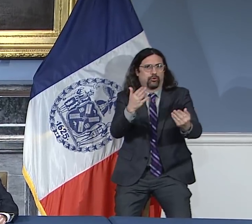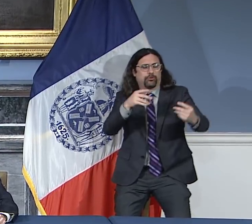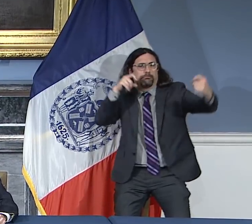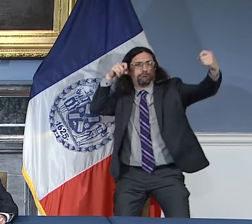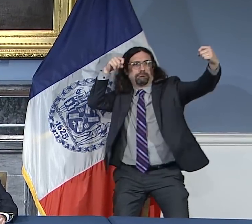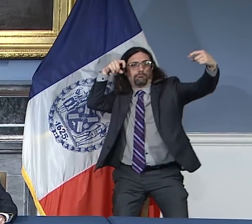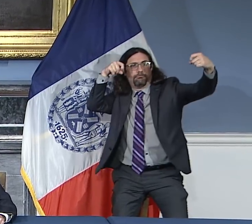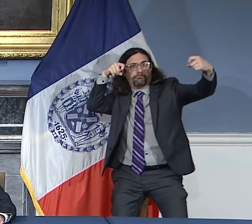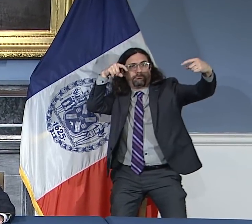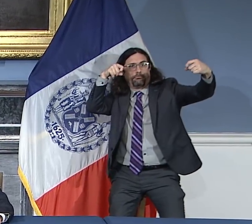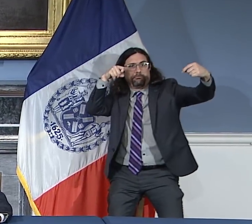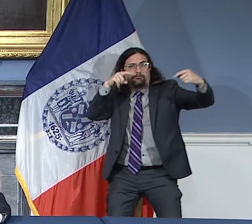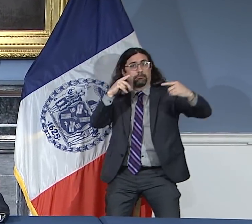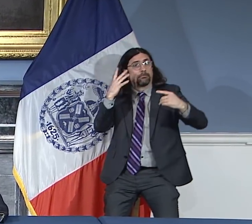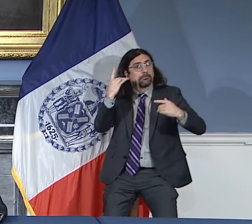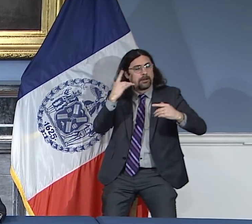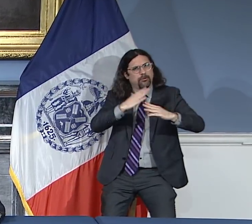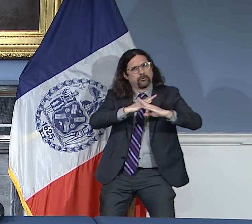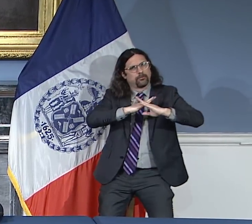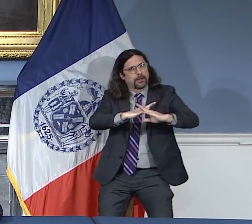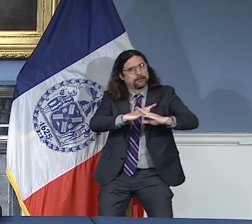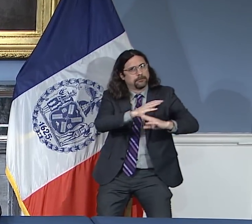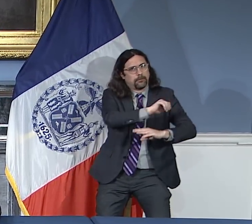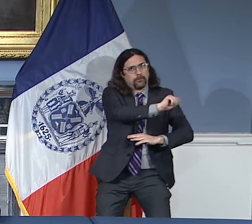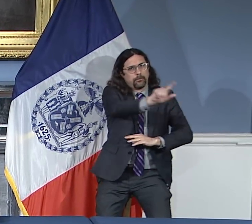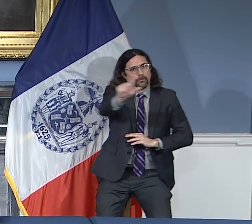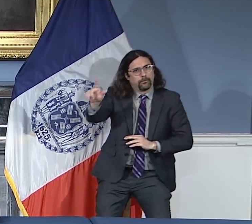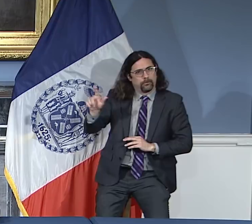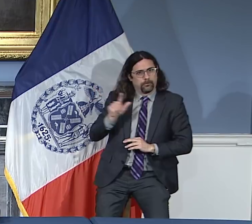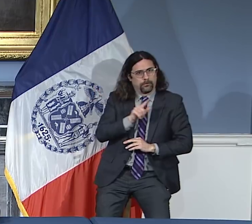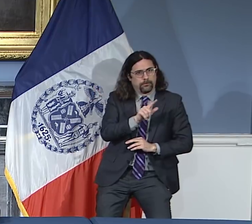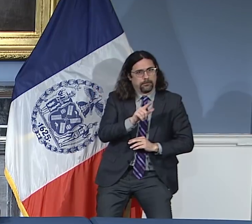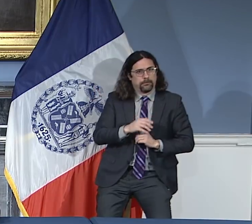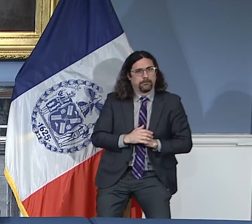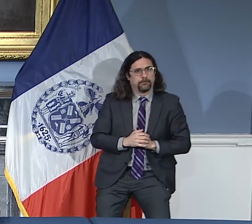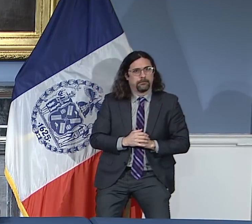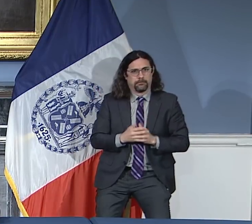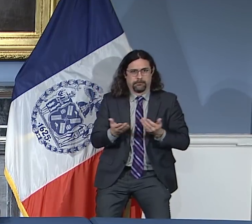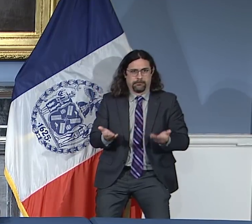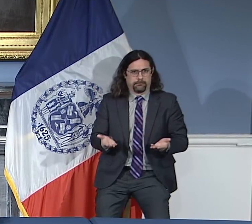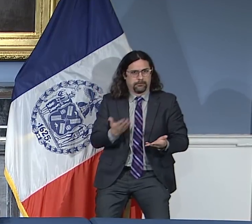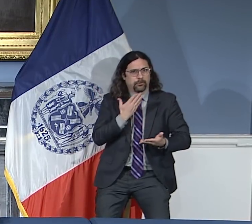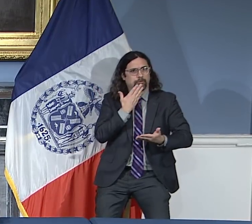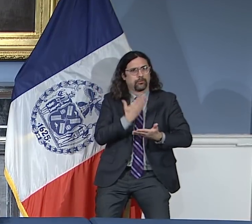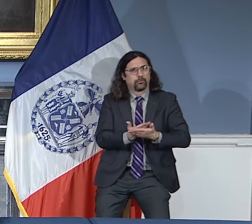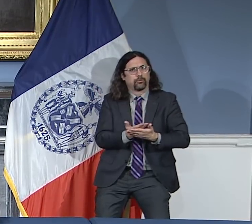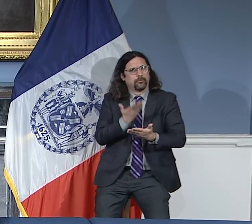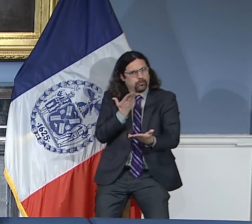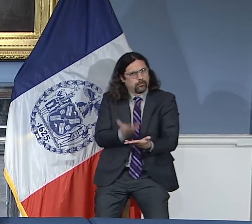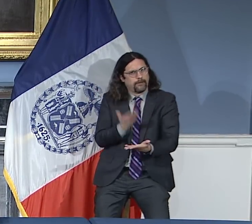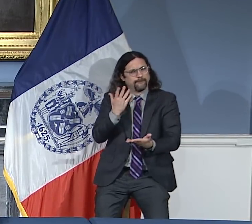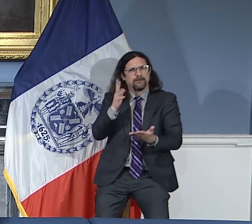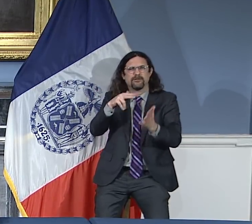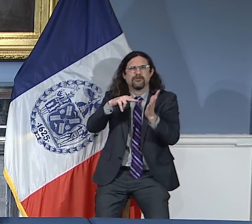AND WE'RE DOING THAT TO PROTECT EVERYONE AND TO SHOW NEW YORKERS